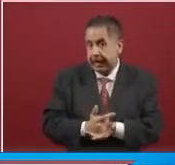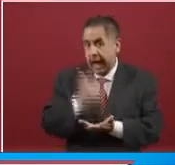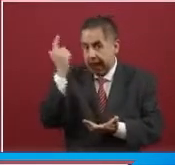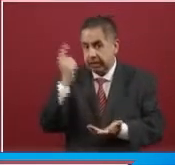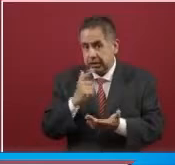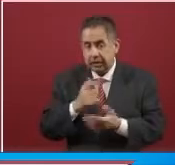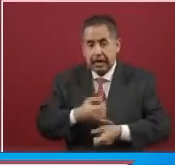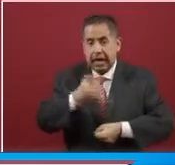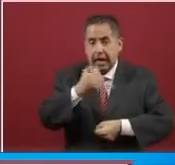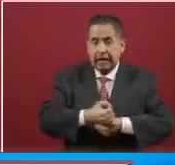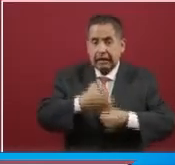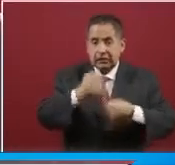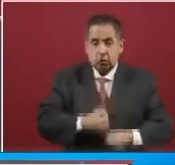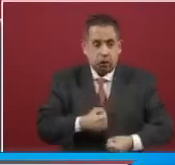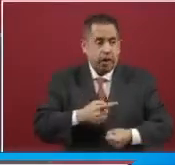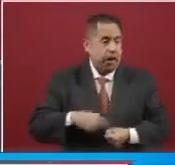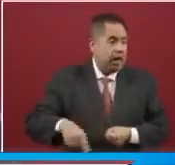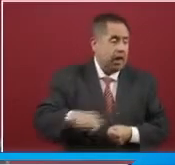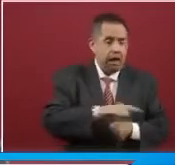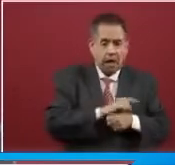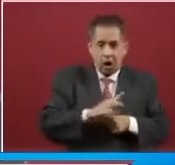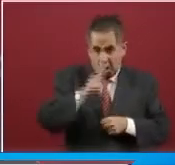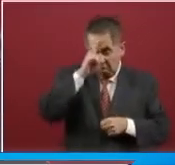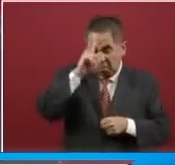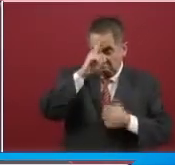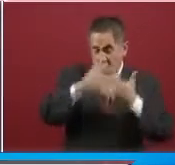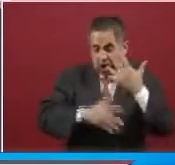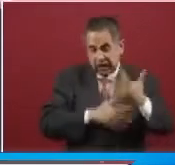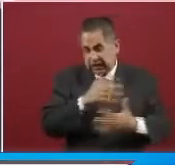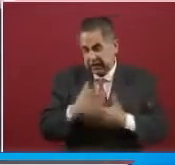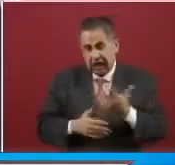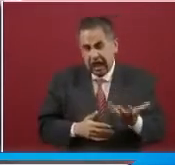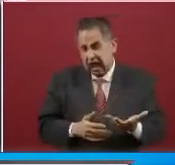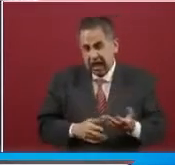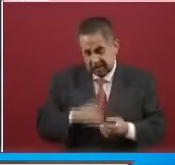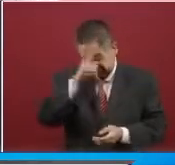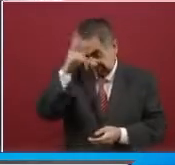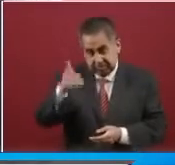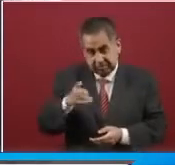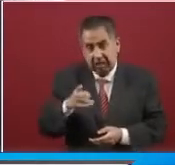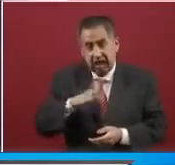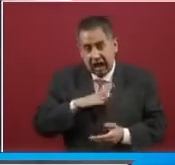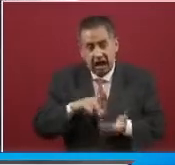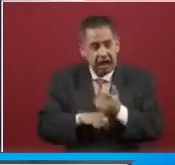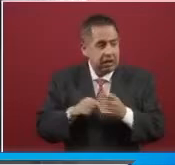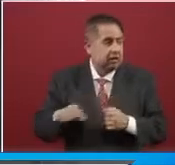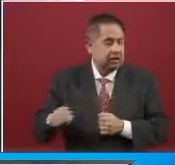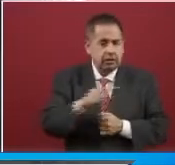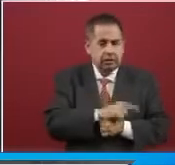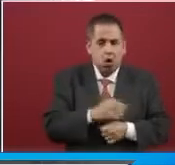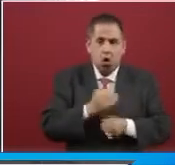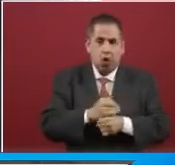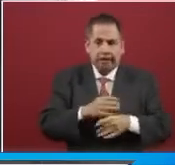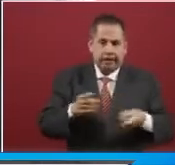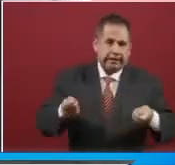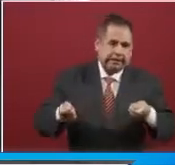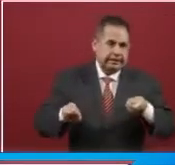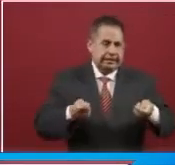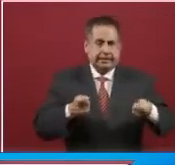and will also have the National Guard that will allow presence throughout the country On the 20th, statistical data on violence will be released